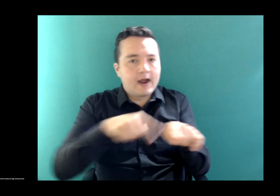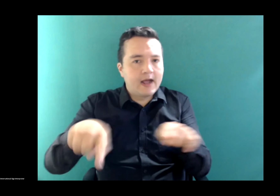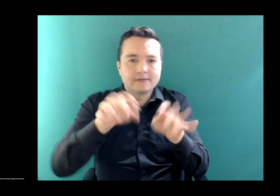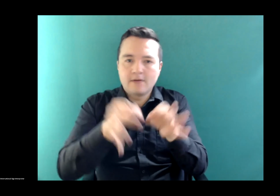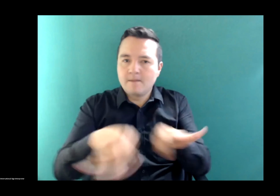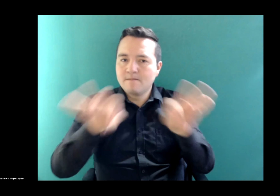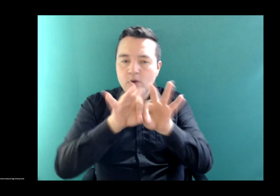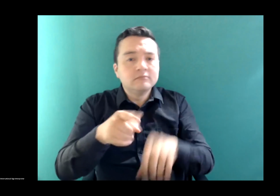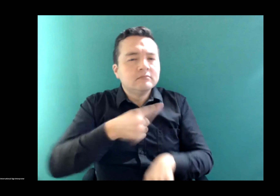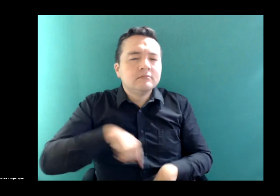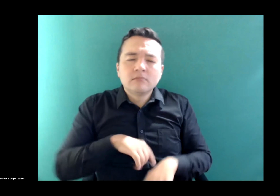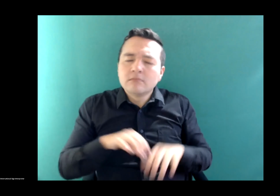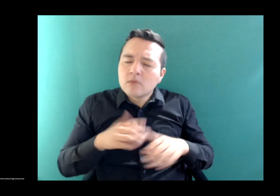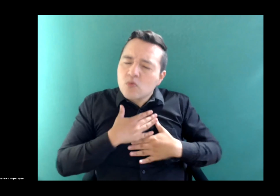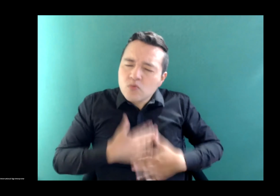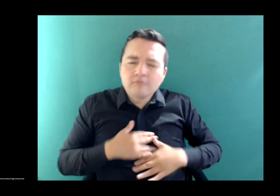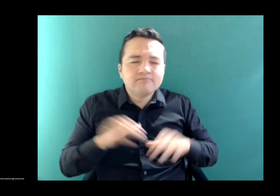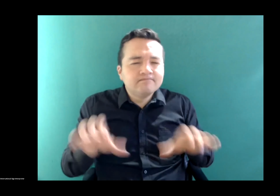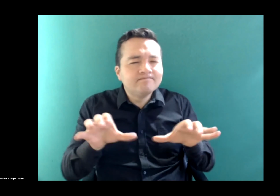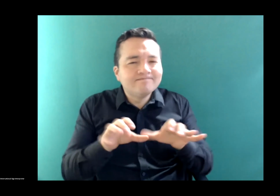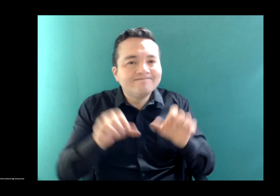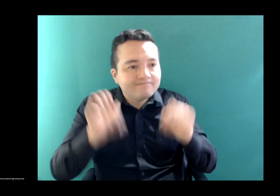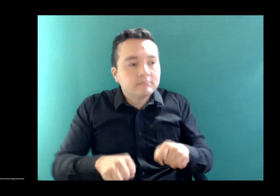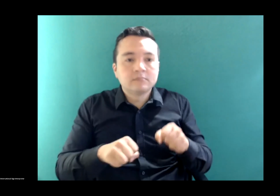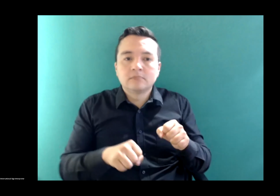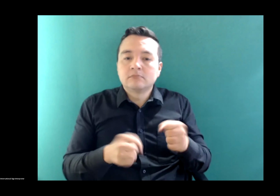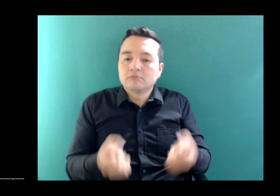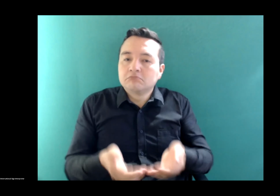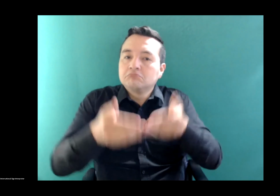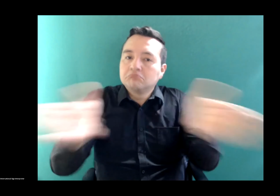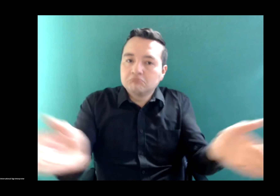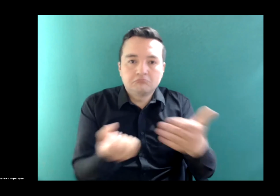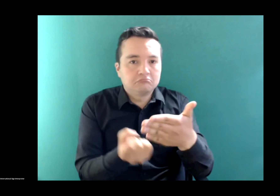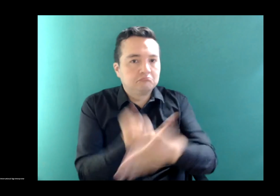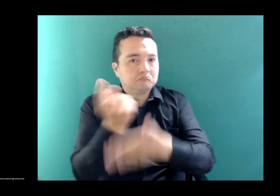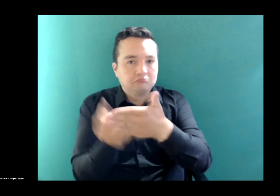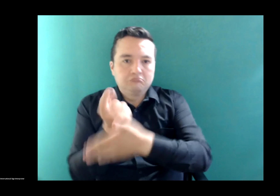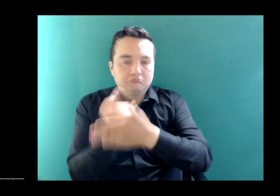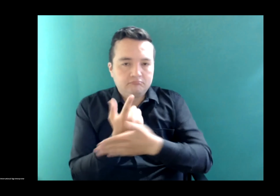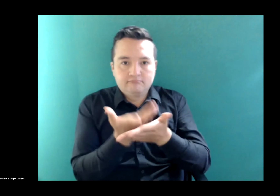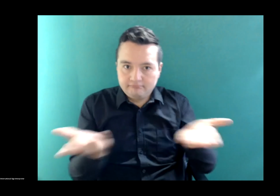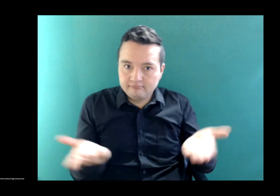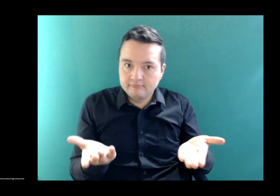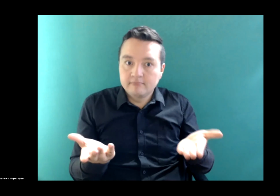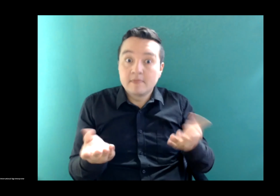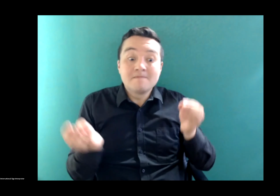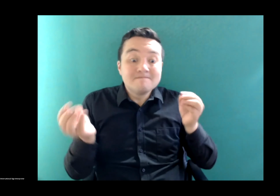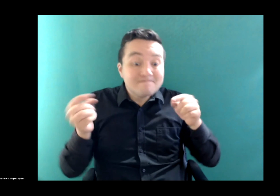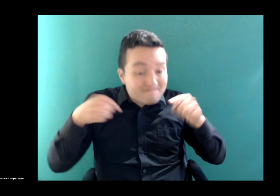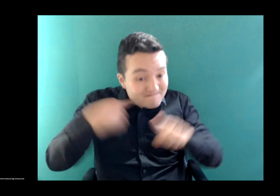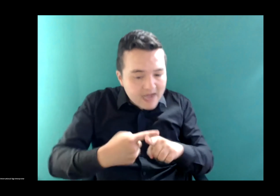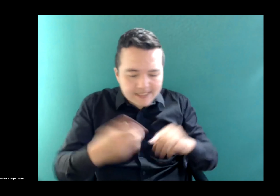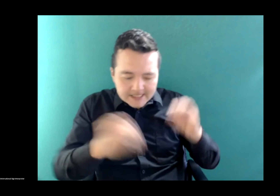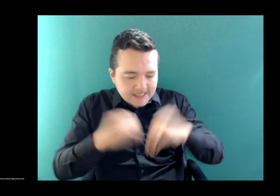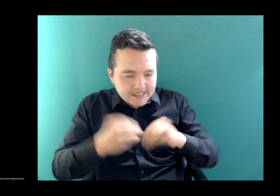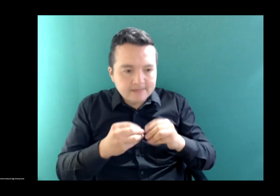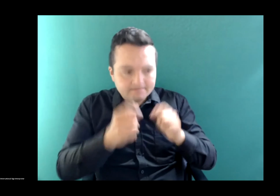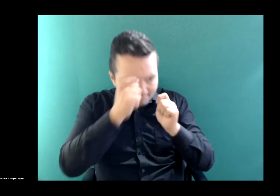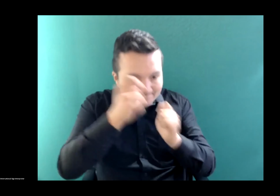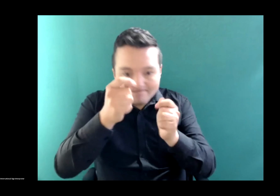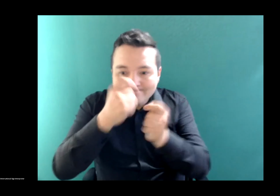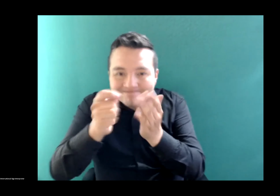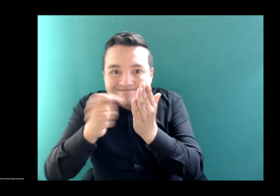Not only in the health sector but also in education and in cultural levels.